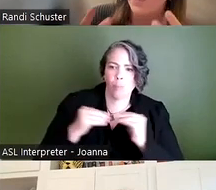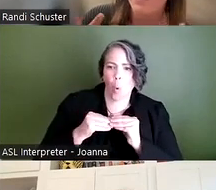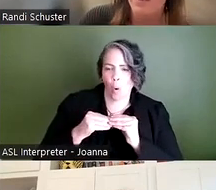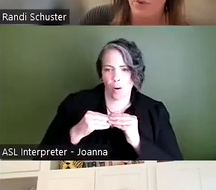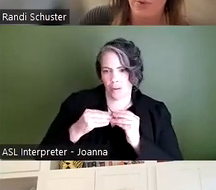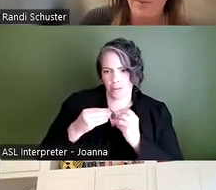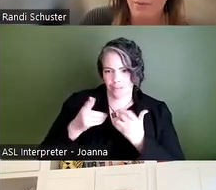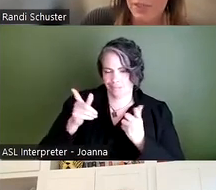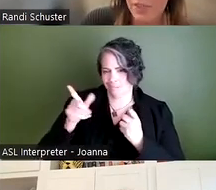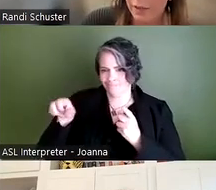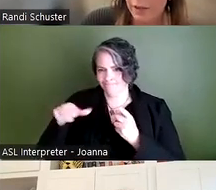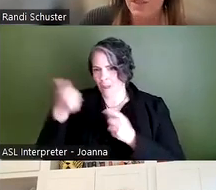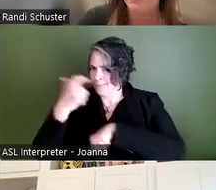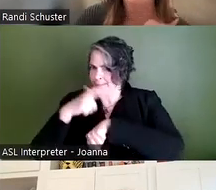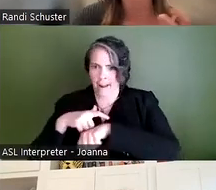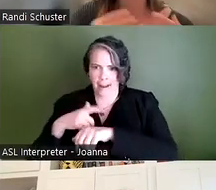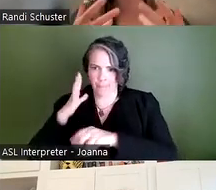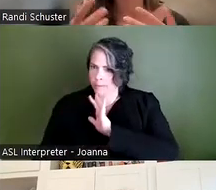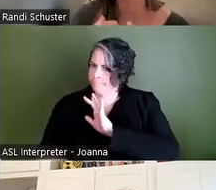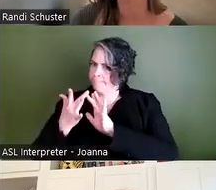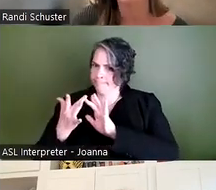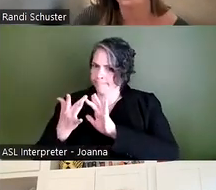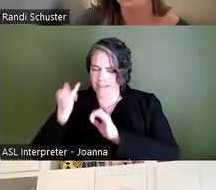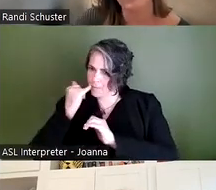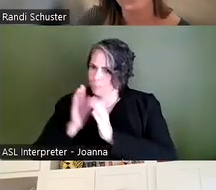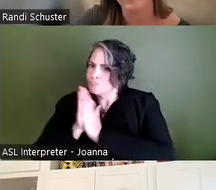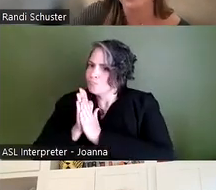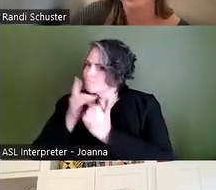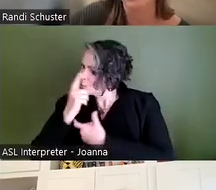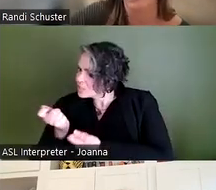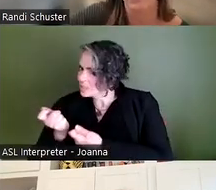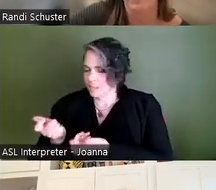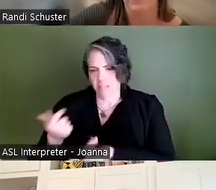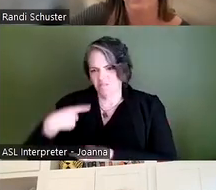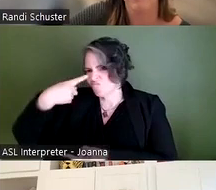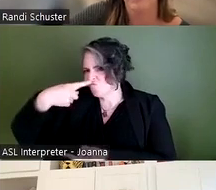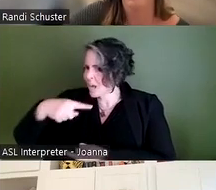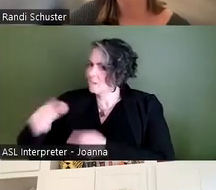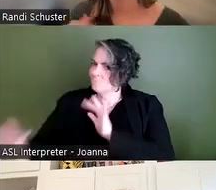of these programs in particular - some of the work that we are doing in this Tier 2 space.